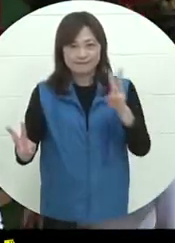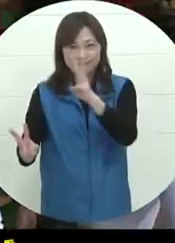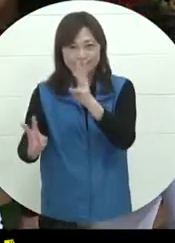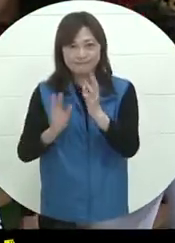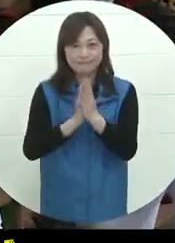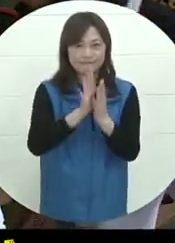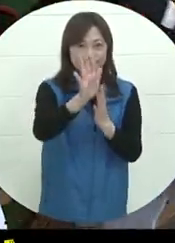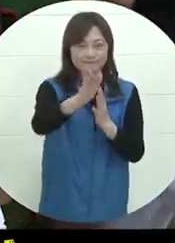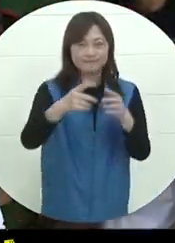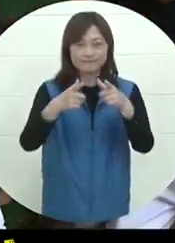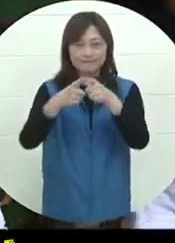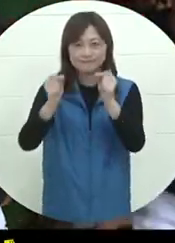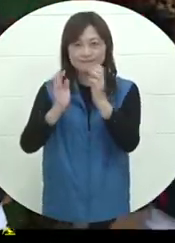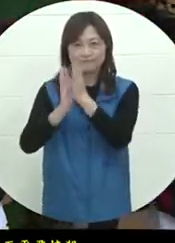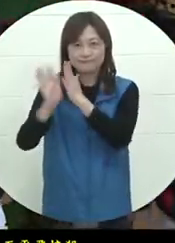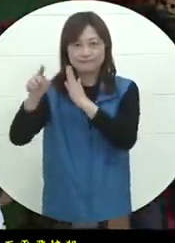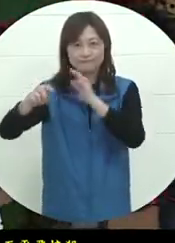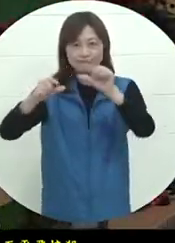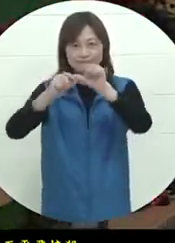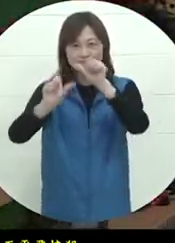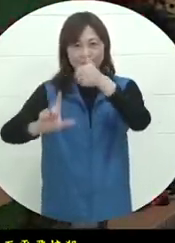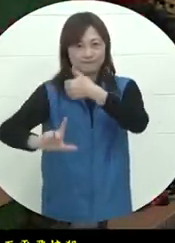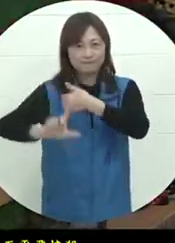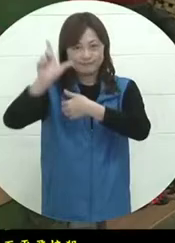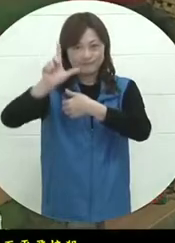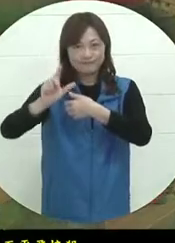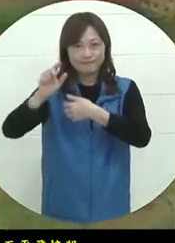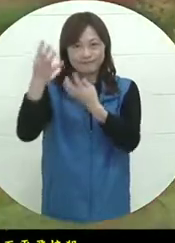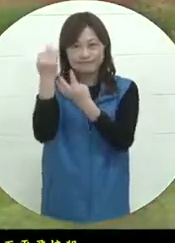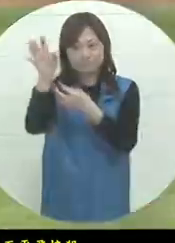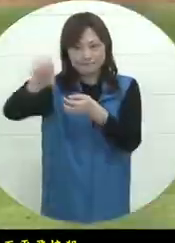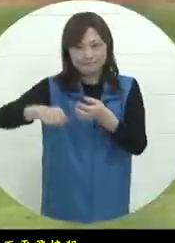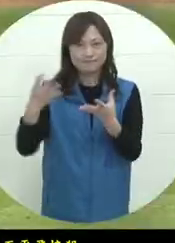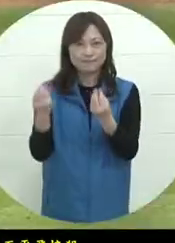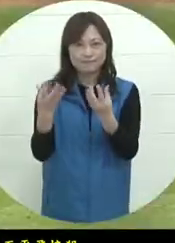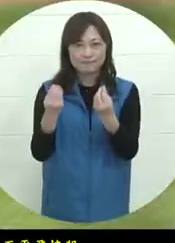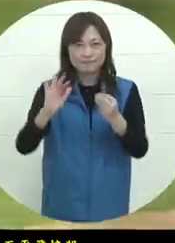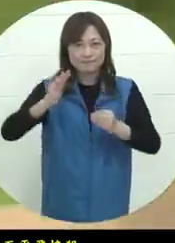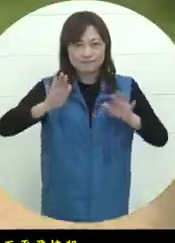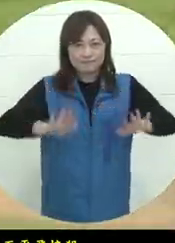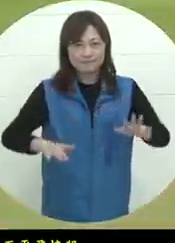the Japanese team did not score in Tiande in the first half of the fifth inning , but still maintained a 6-point lead at 11:5. Come on,